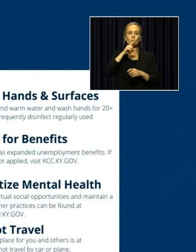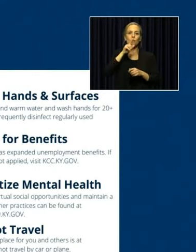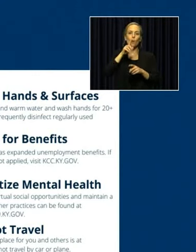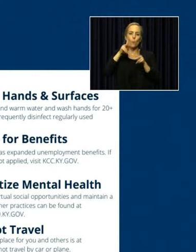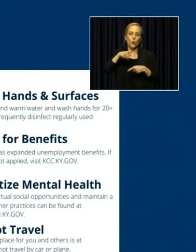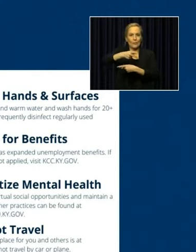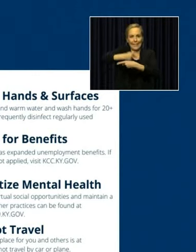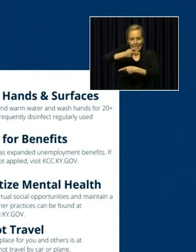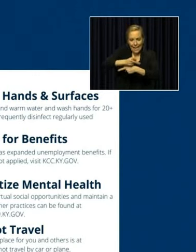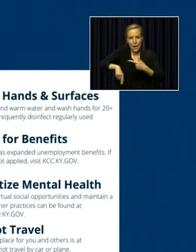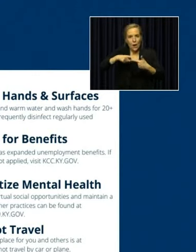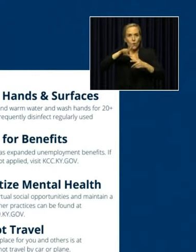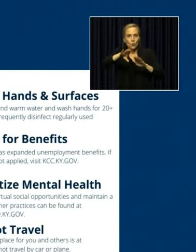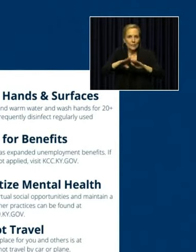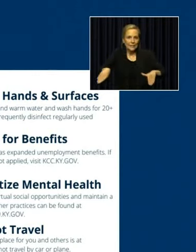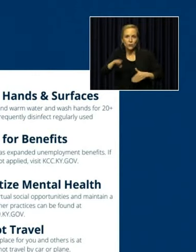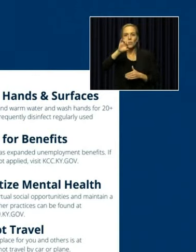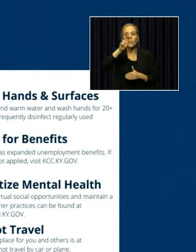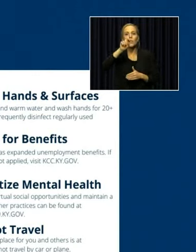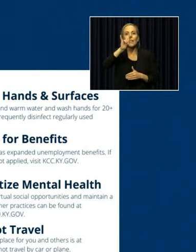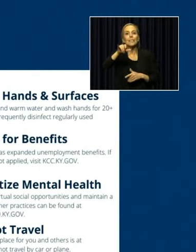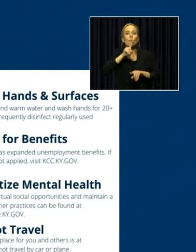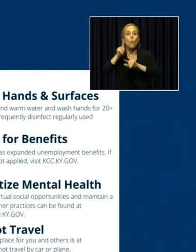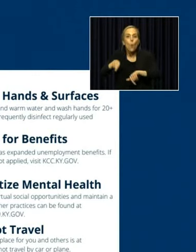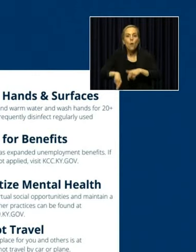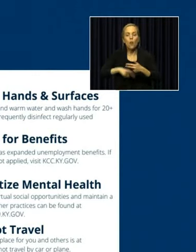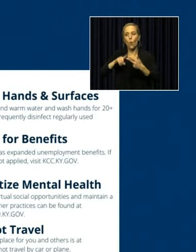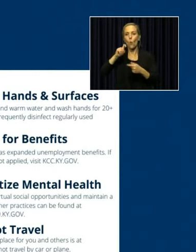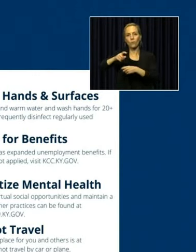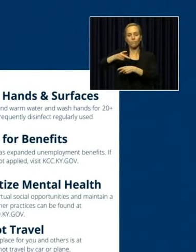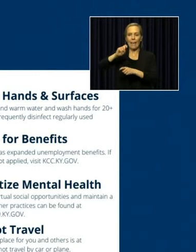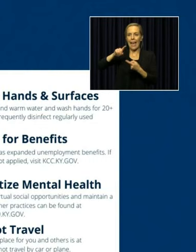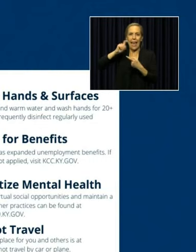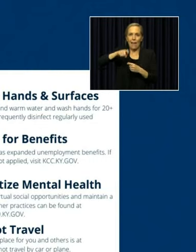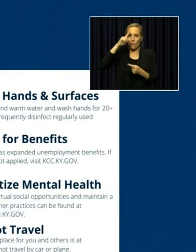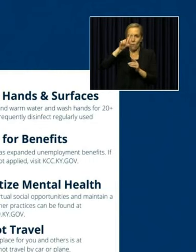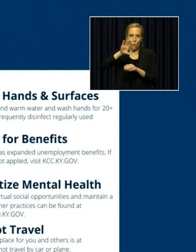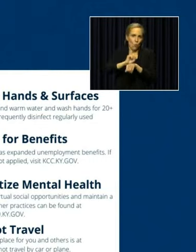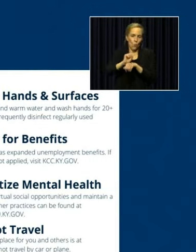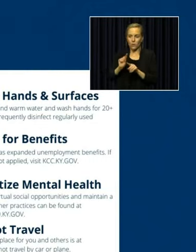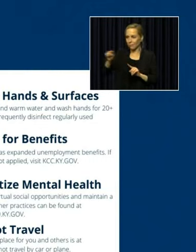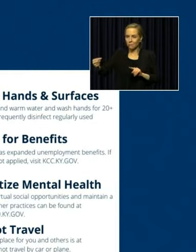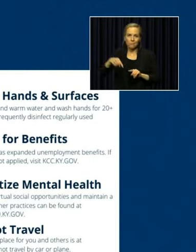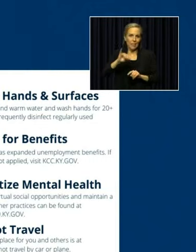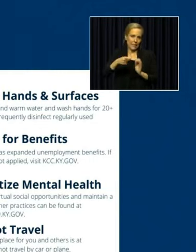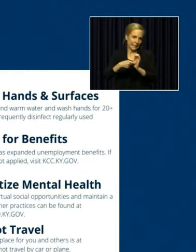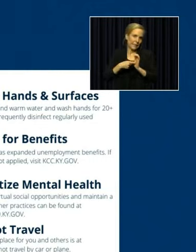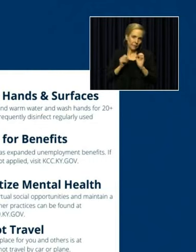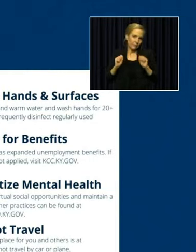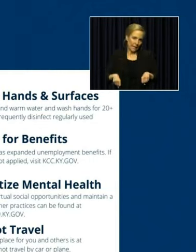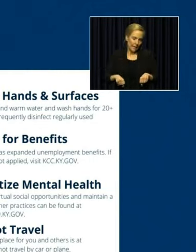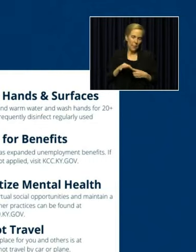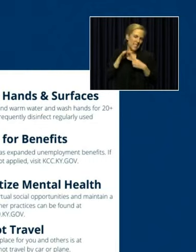AT HOME IS BECAUSE YOU ALL HAVE FILLED UP SOCIAL MEDIA WITH THE POSITIVE EXAMPLES OF WHAT WE